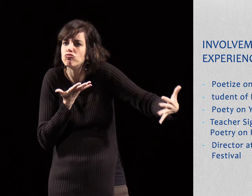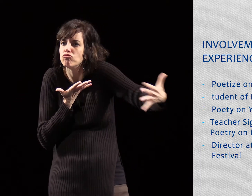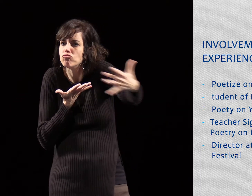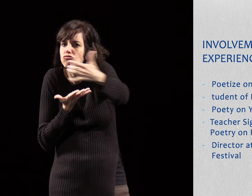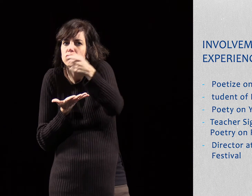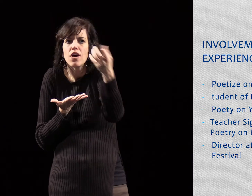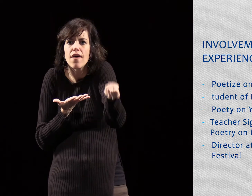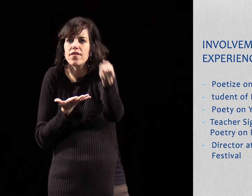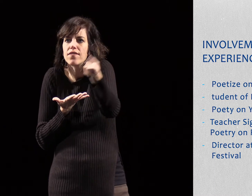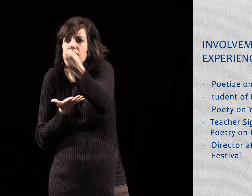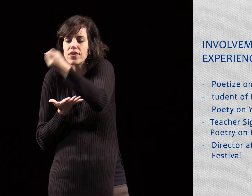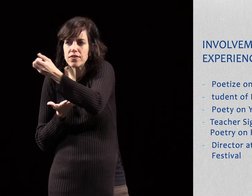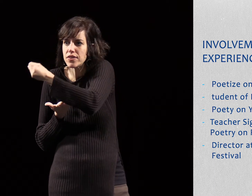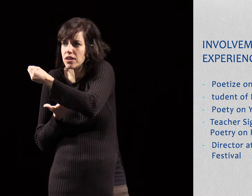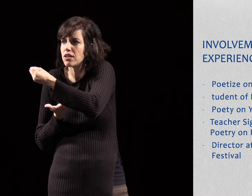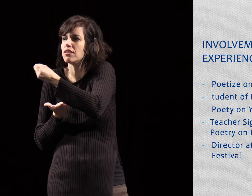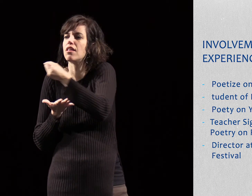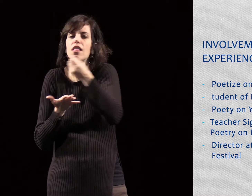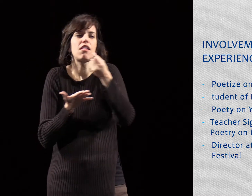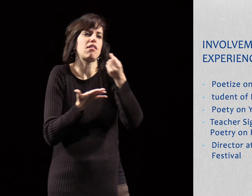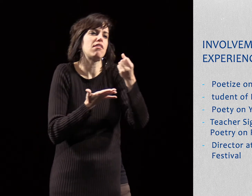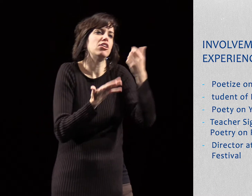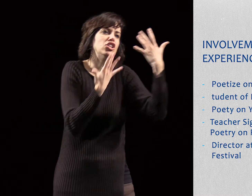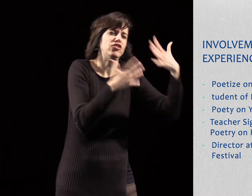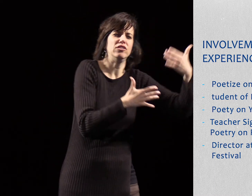So through these experiences in my life,